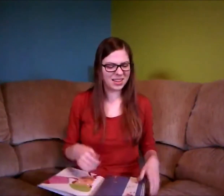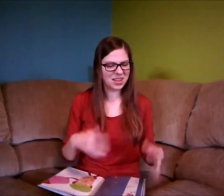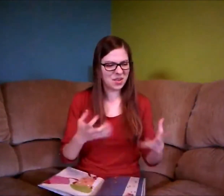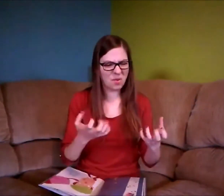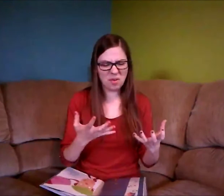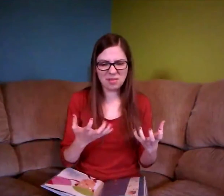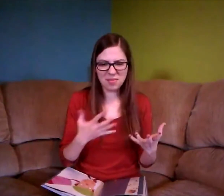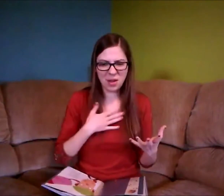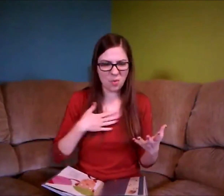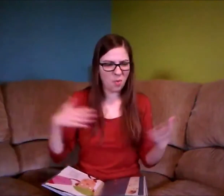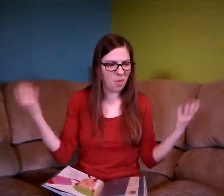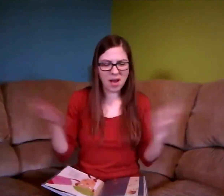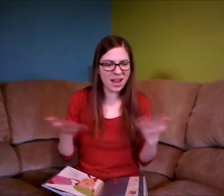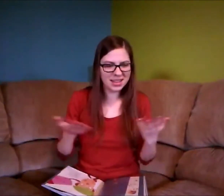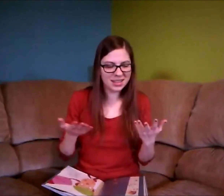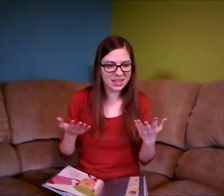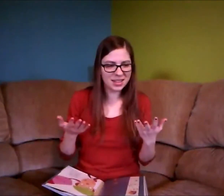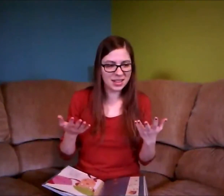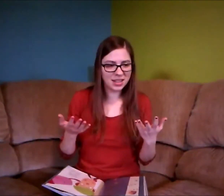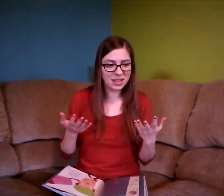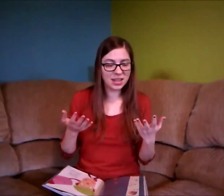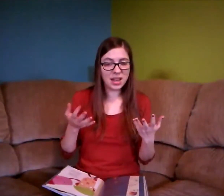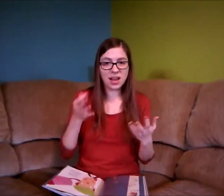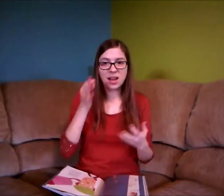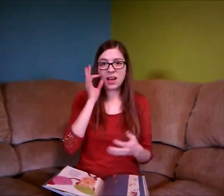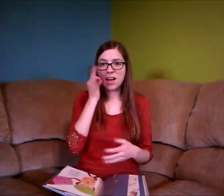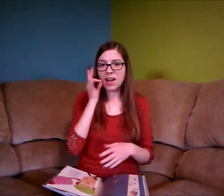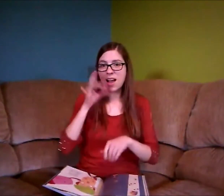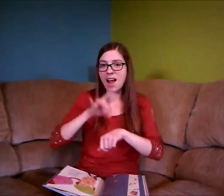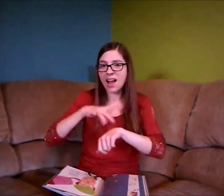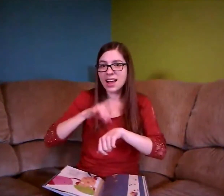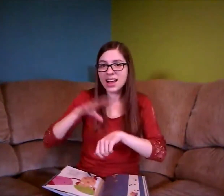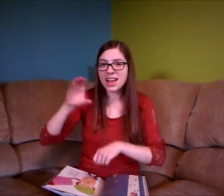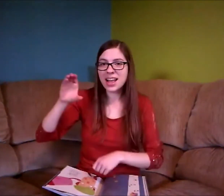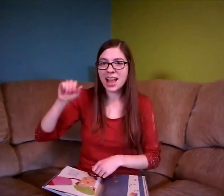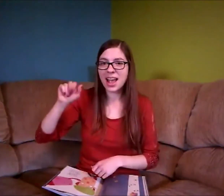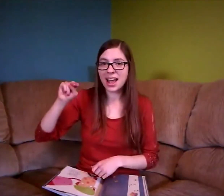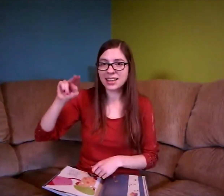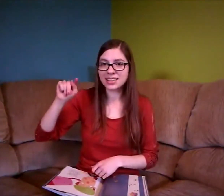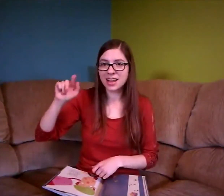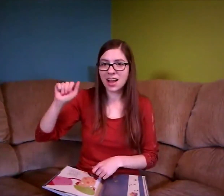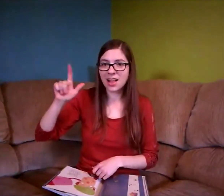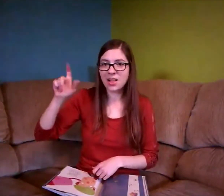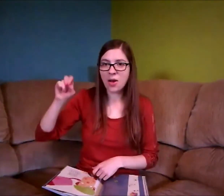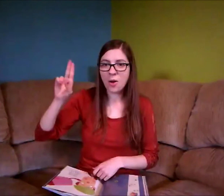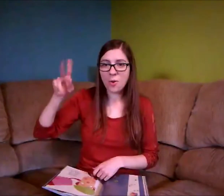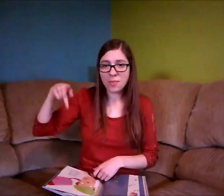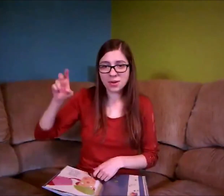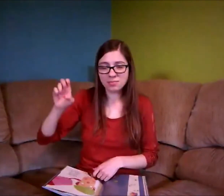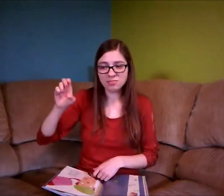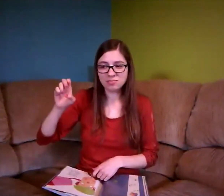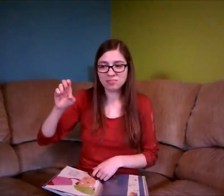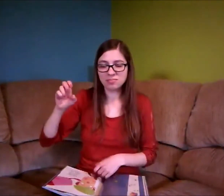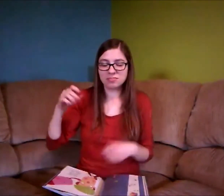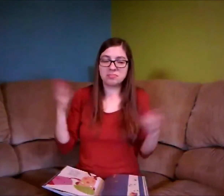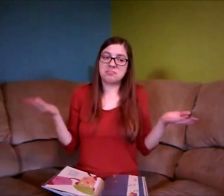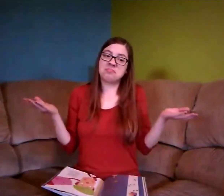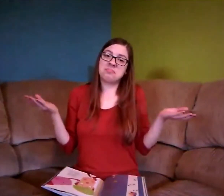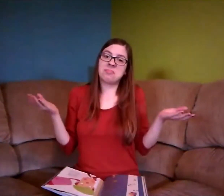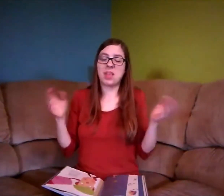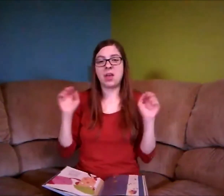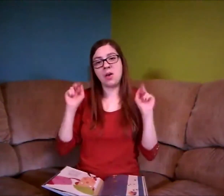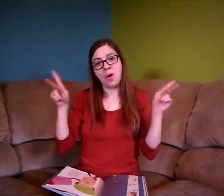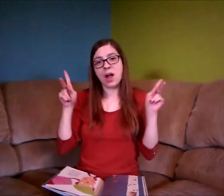Rapunzel dropped a cantaloupe.